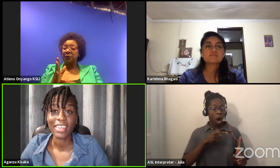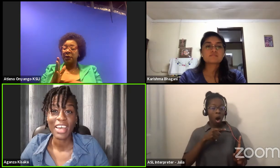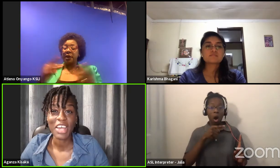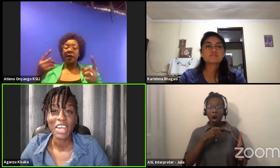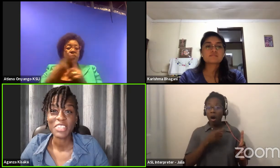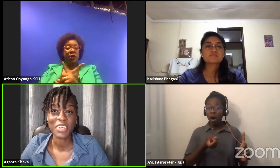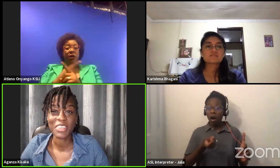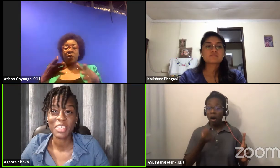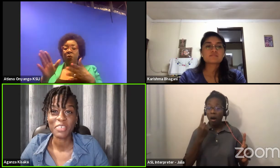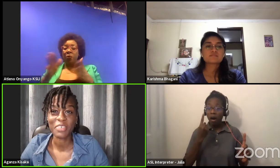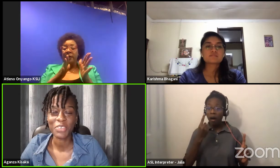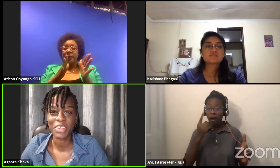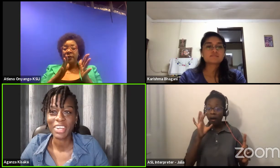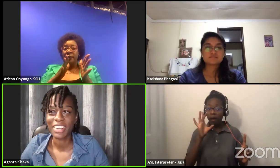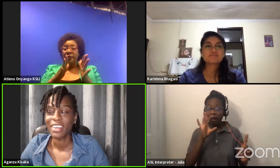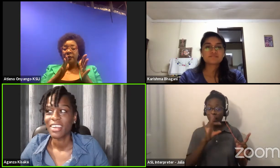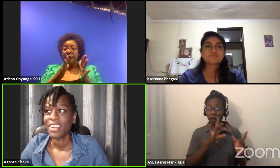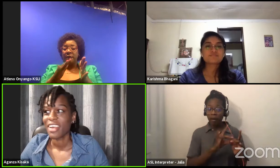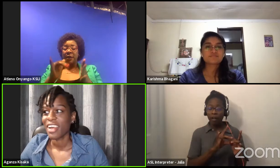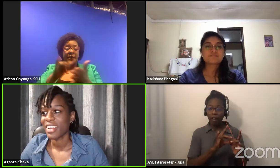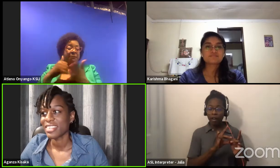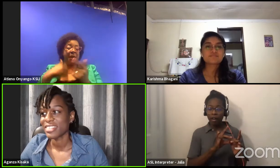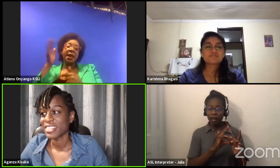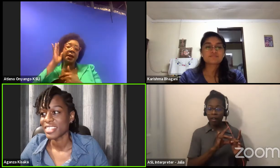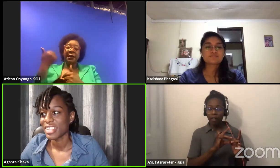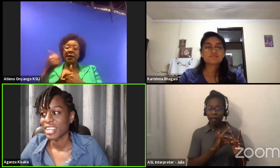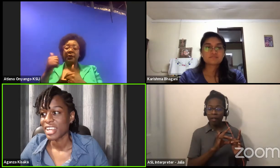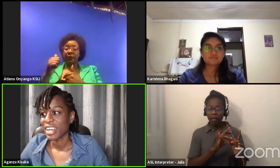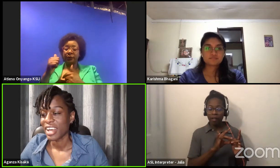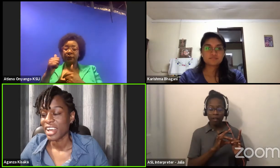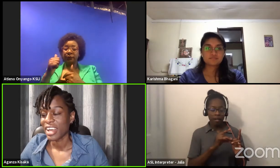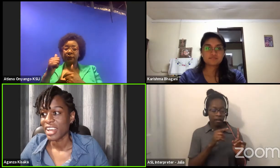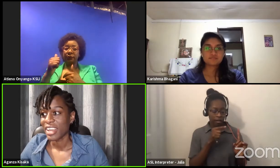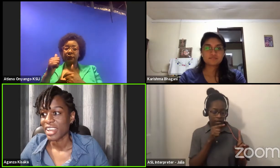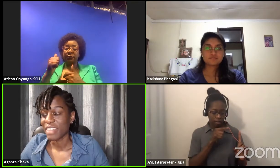that I hadn't heard them before and it freaked me out